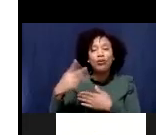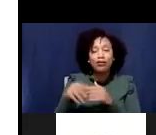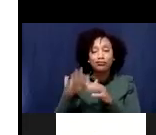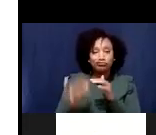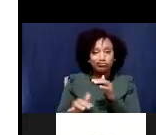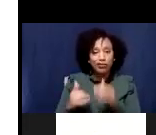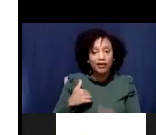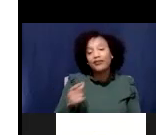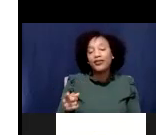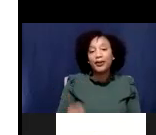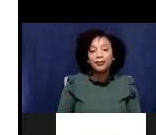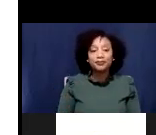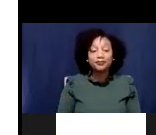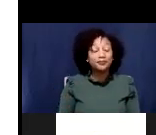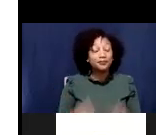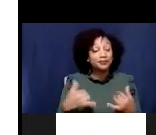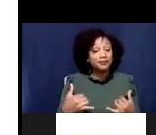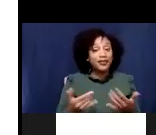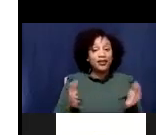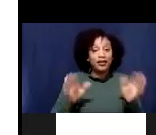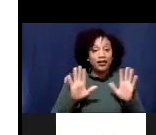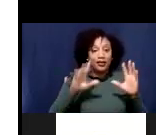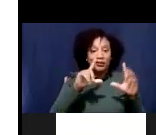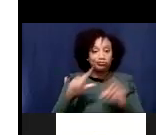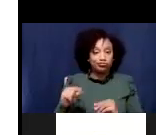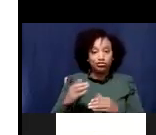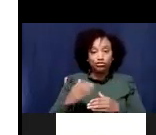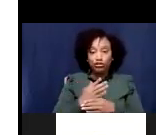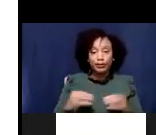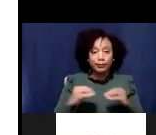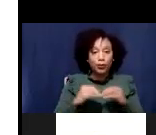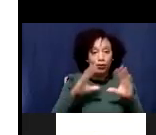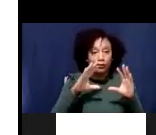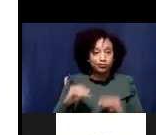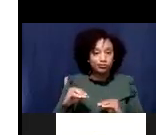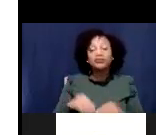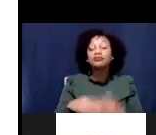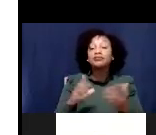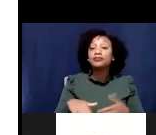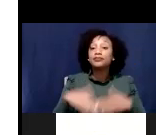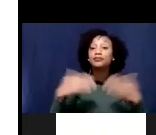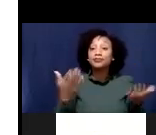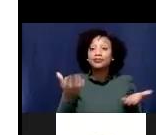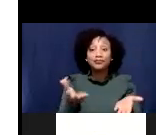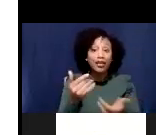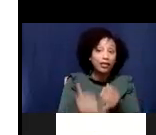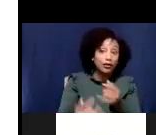With that, I am going to stop my screen-share and answer any additional final questions,